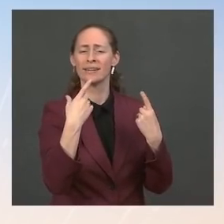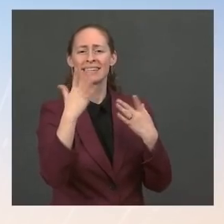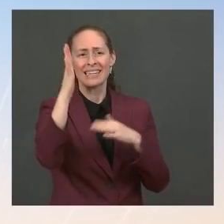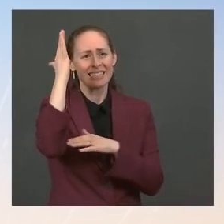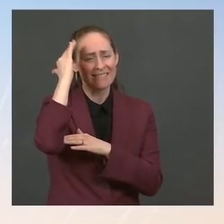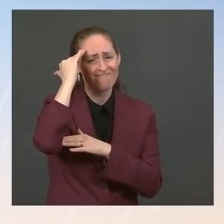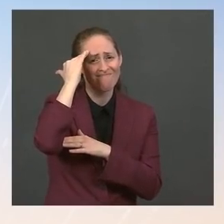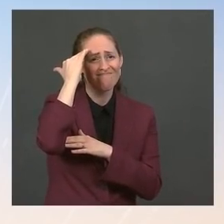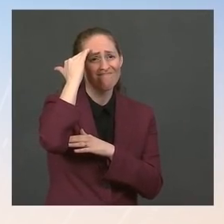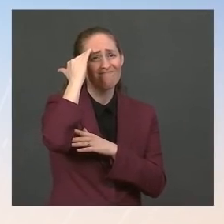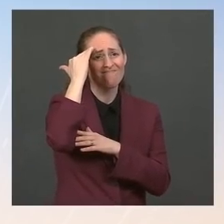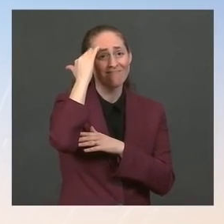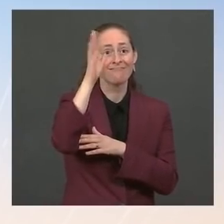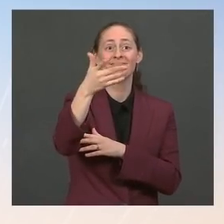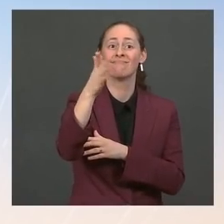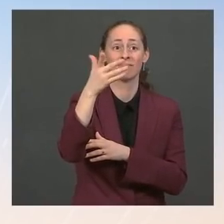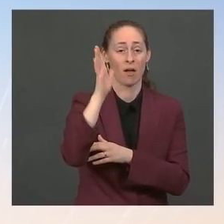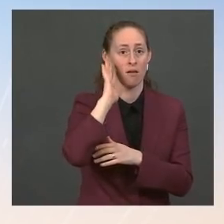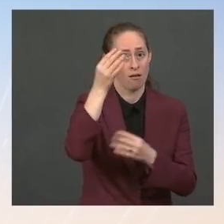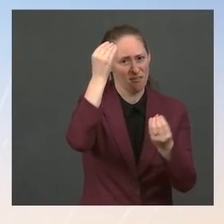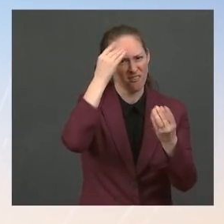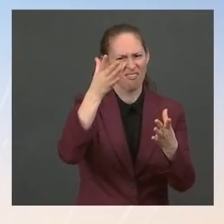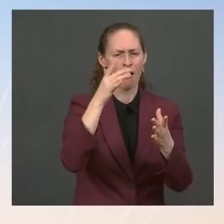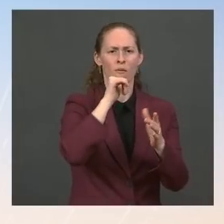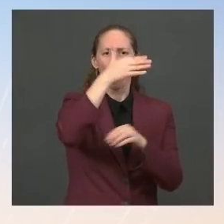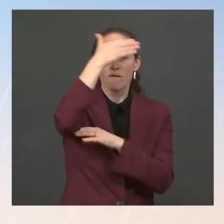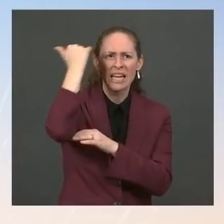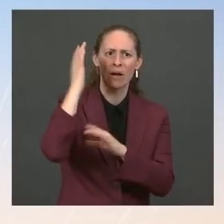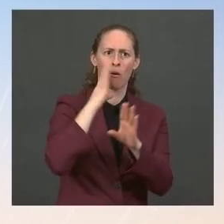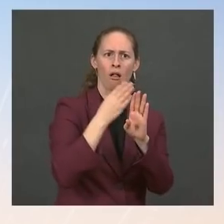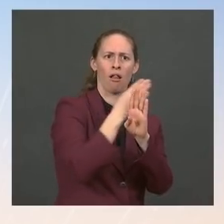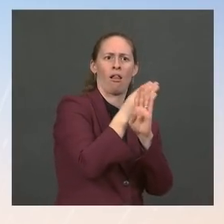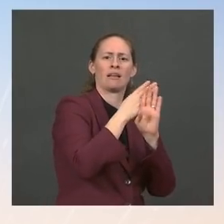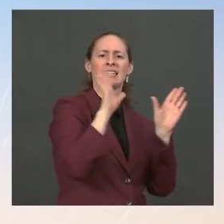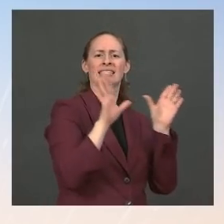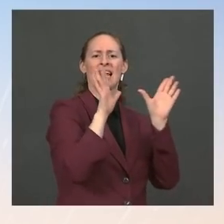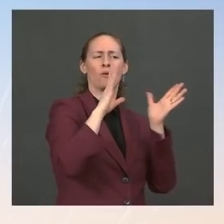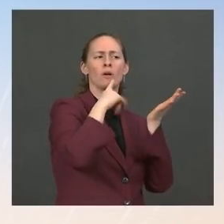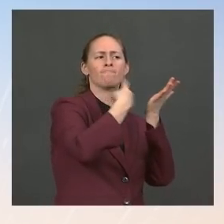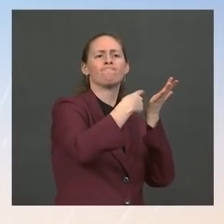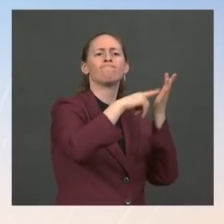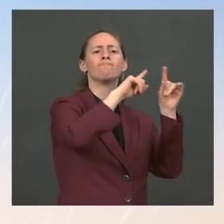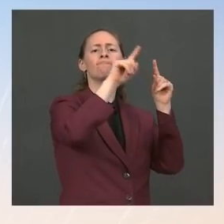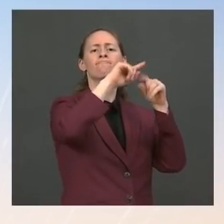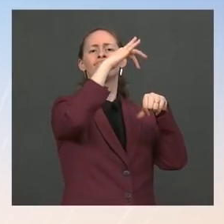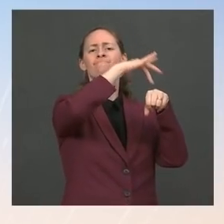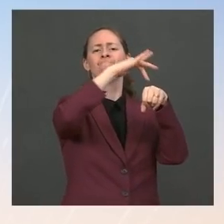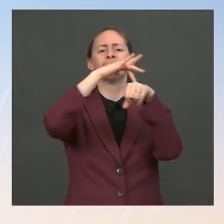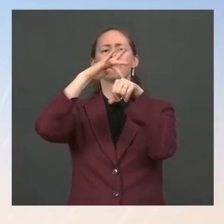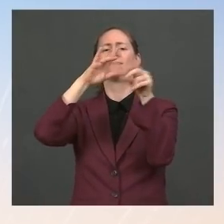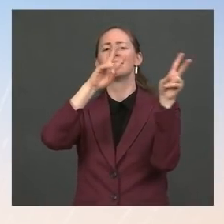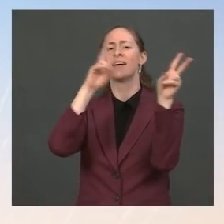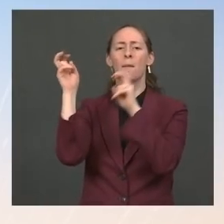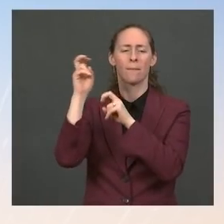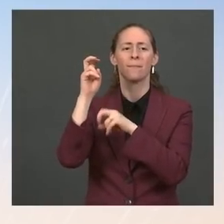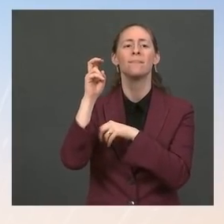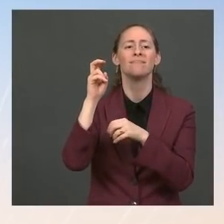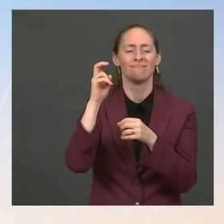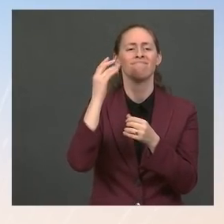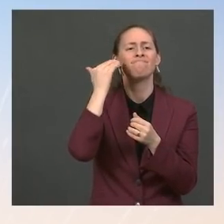you know, some where we have concern; some where we have areas where we can work together; some certainly security related; economic. There'll be a range of topics,